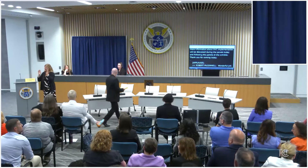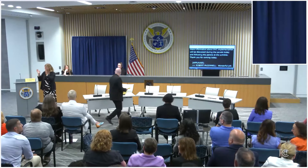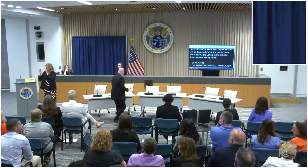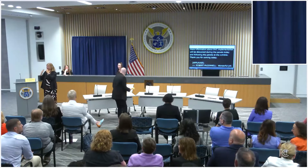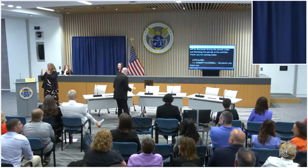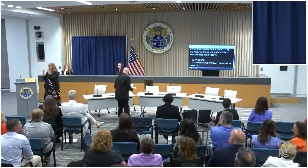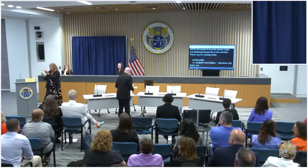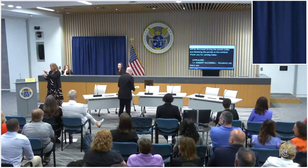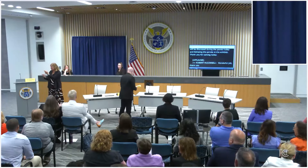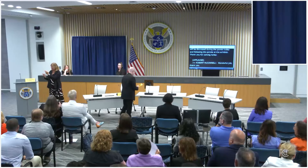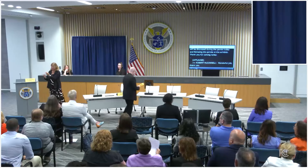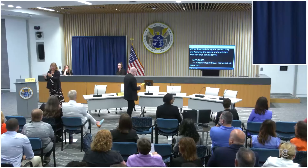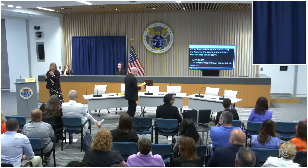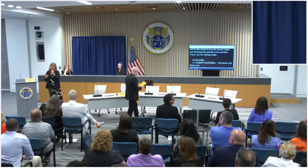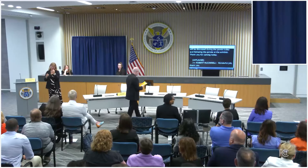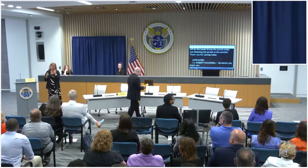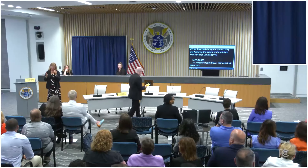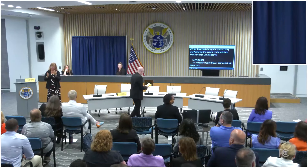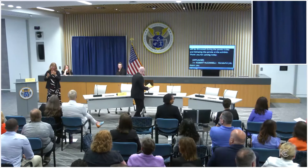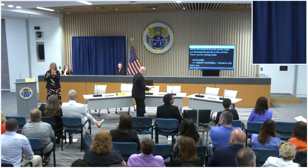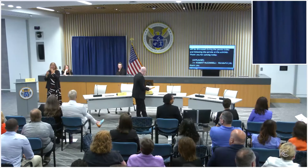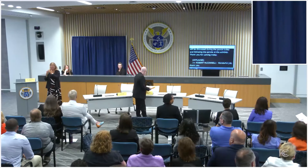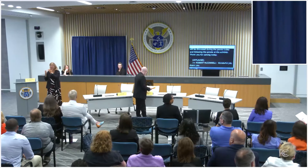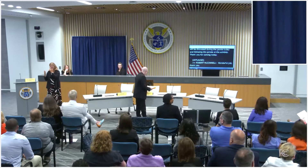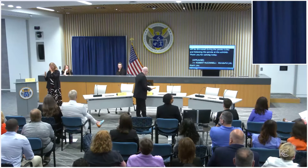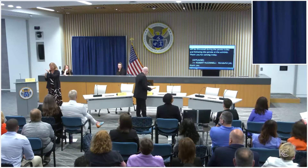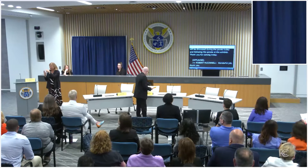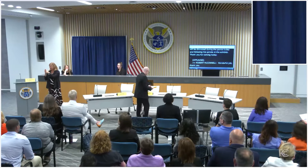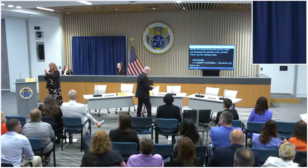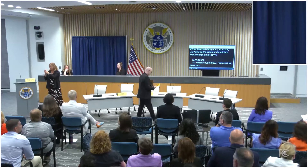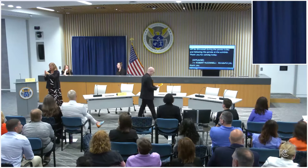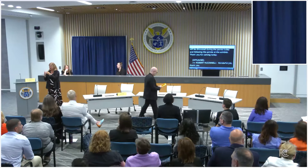DISCUSSED DURING THE PANELS TODAY AND FOLLOWING THE PANELS AT THE EXHIBITS. THANK YOU FOR COMING TODAY.